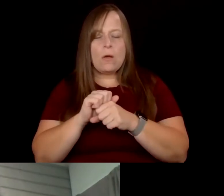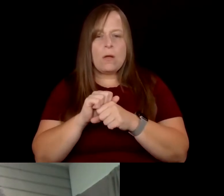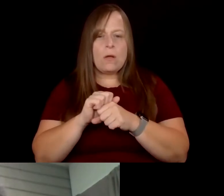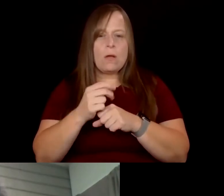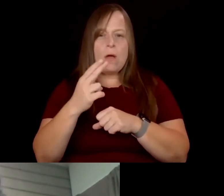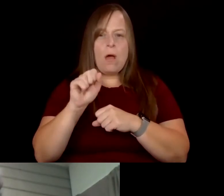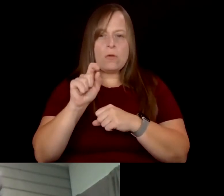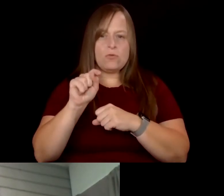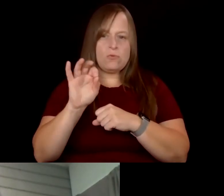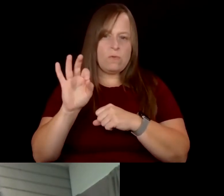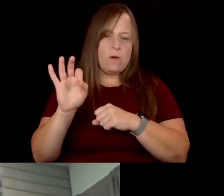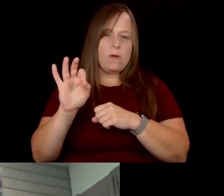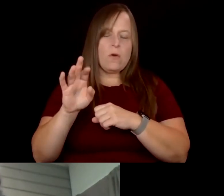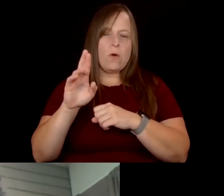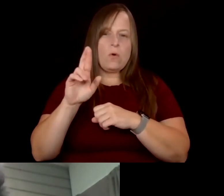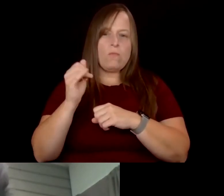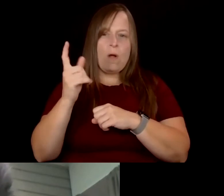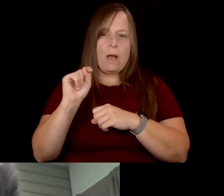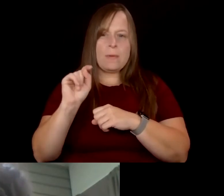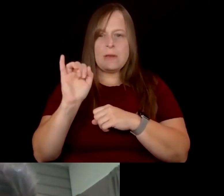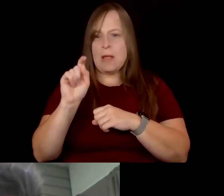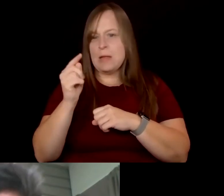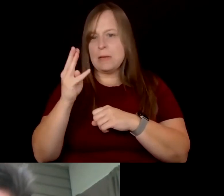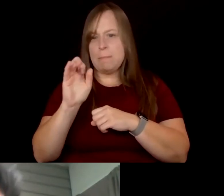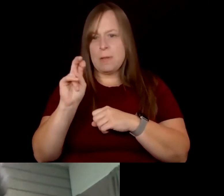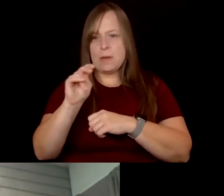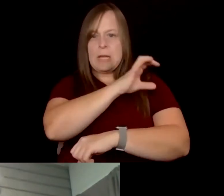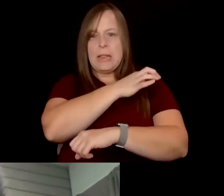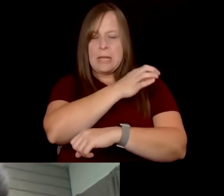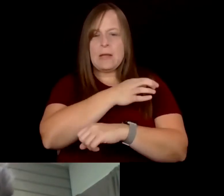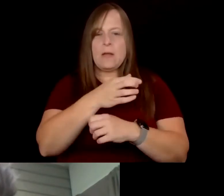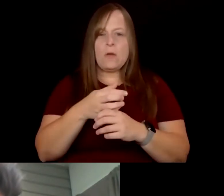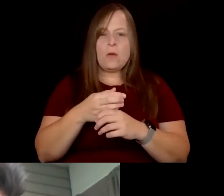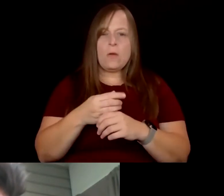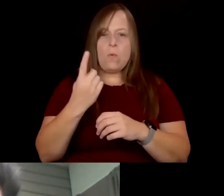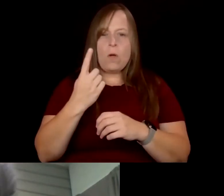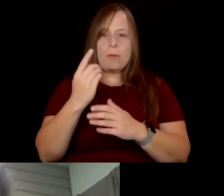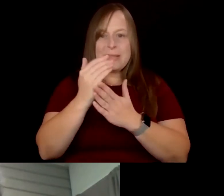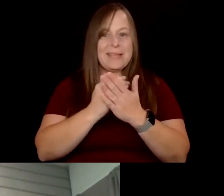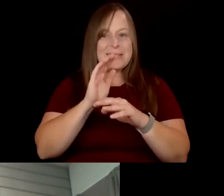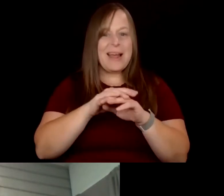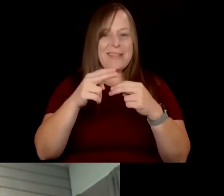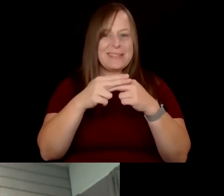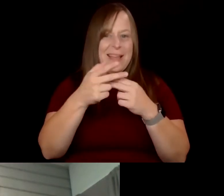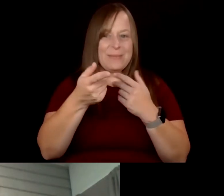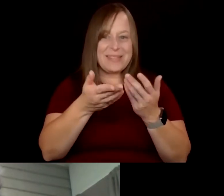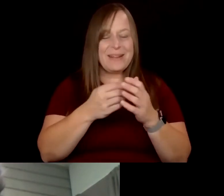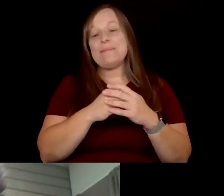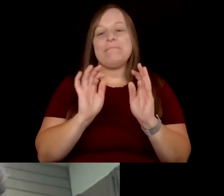So that is the Robert Entenmann Clinic. Great, so that's actually one of the ones that was listed on the slide. Yes. - Which I can send around.